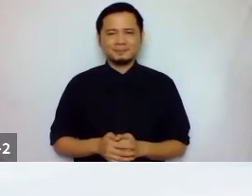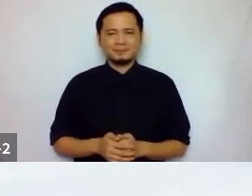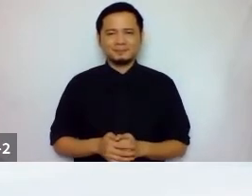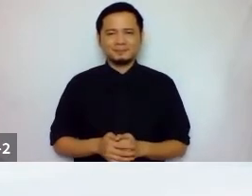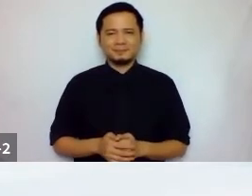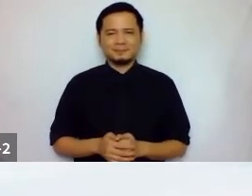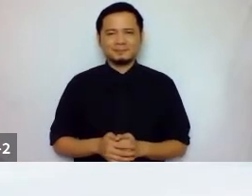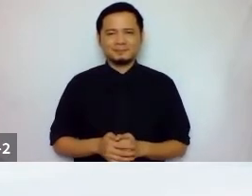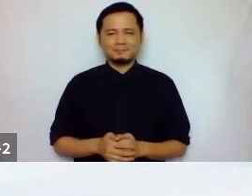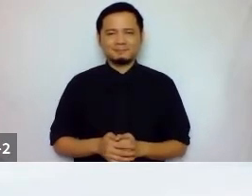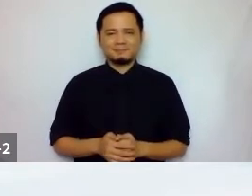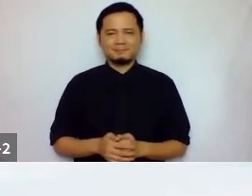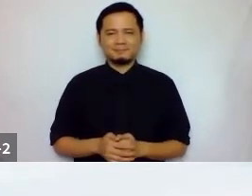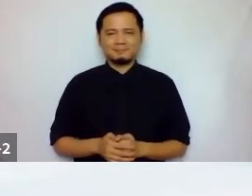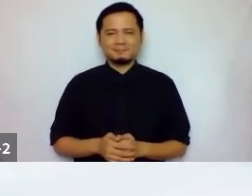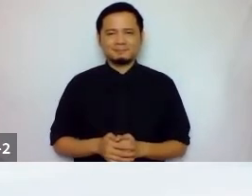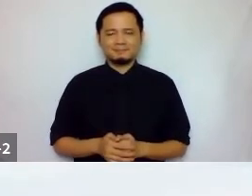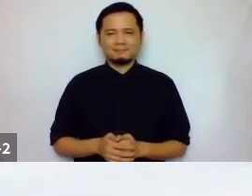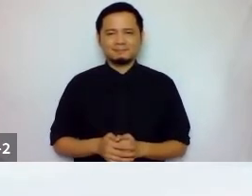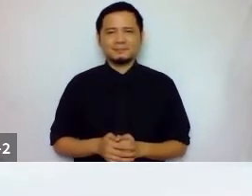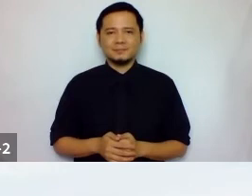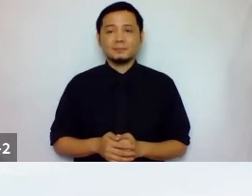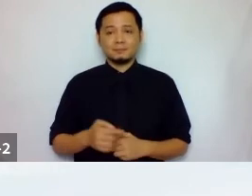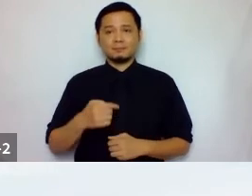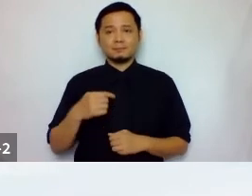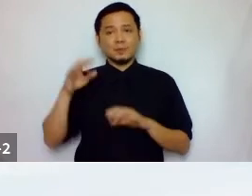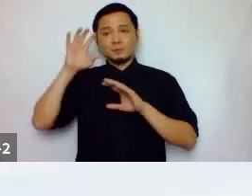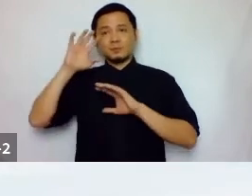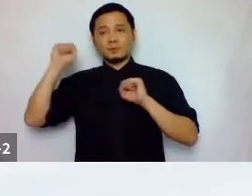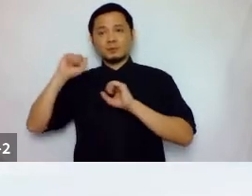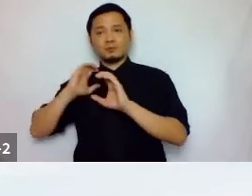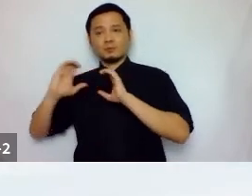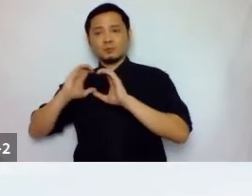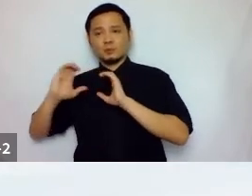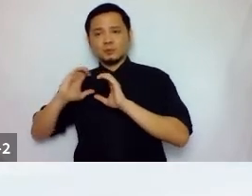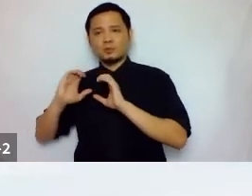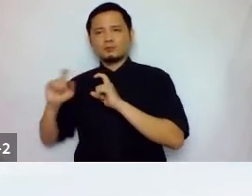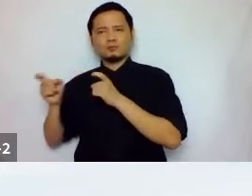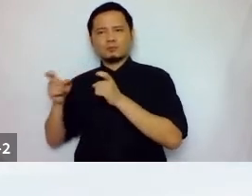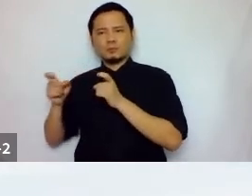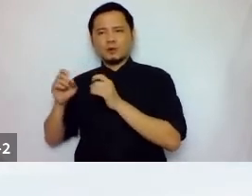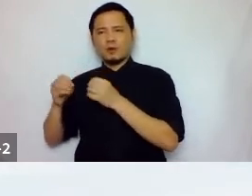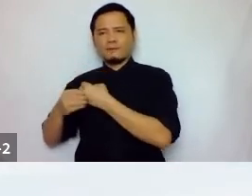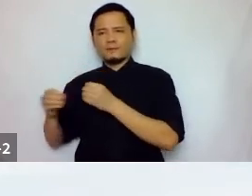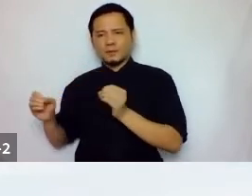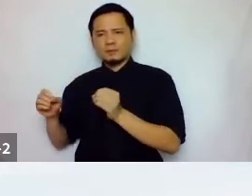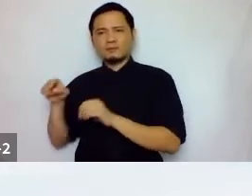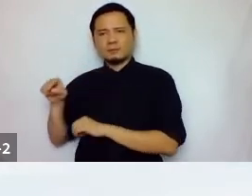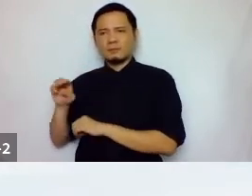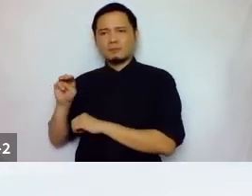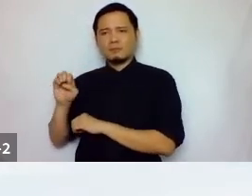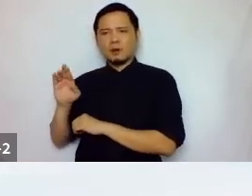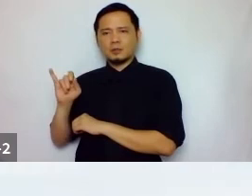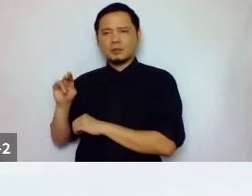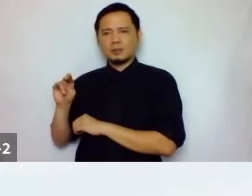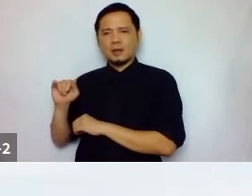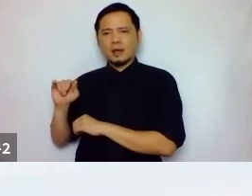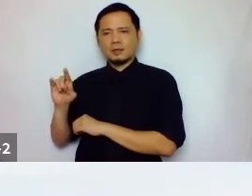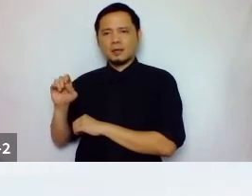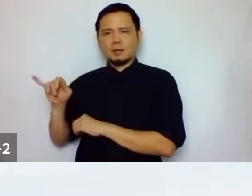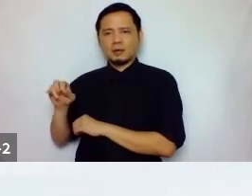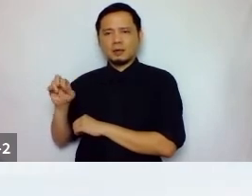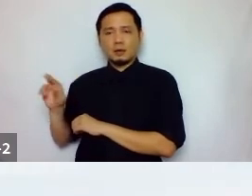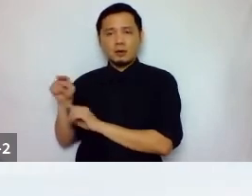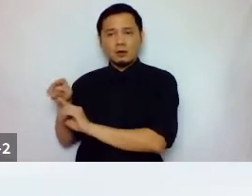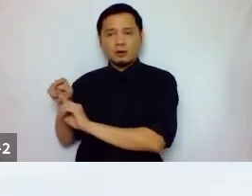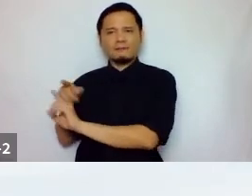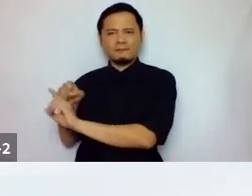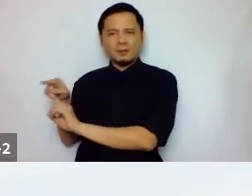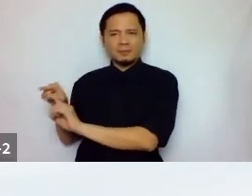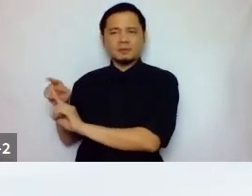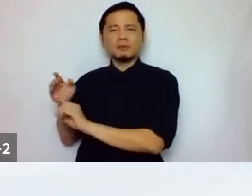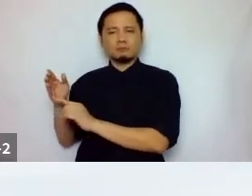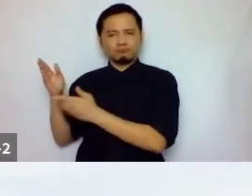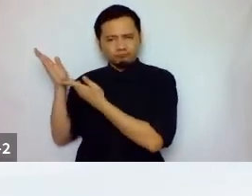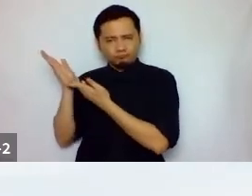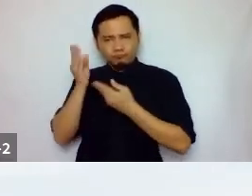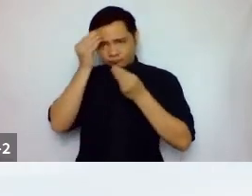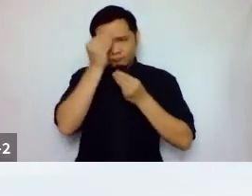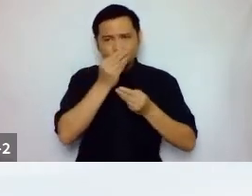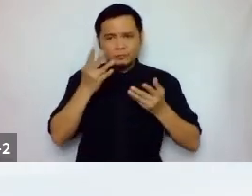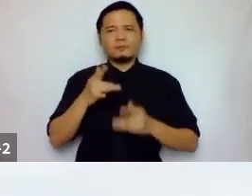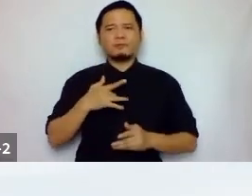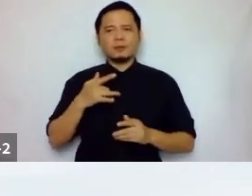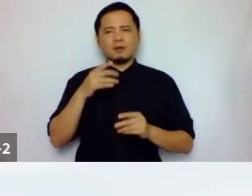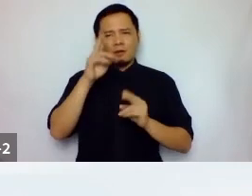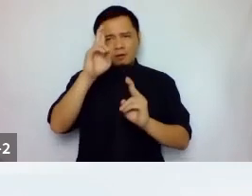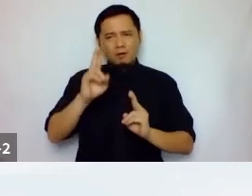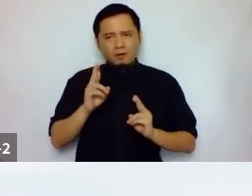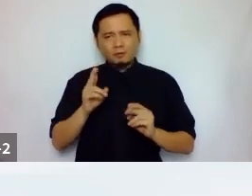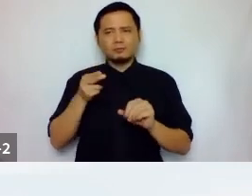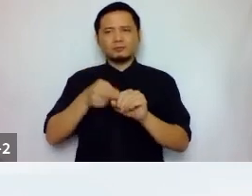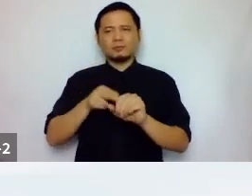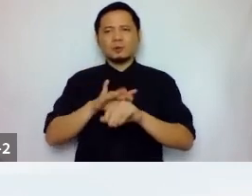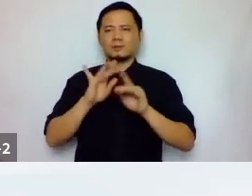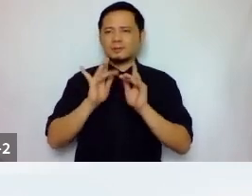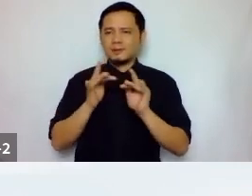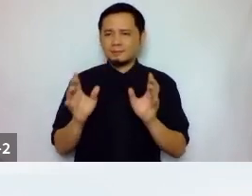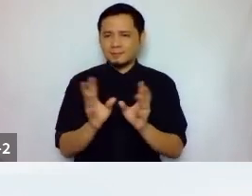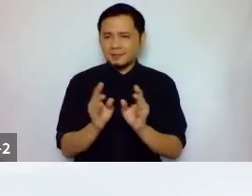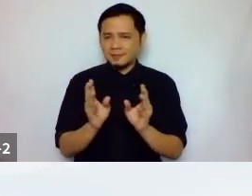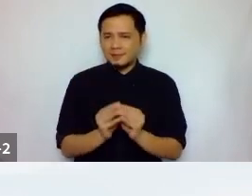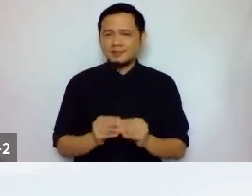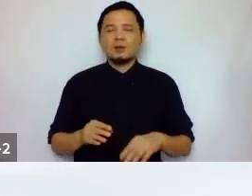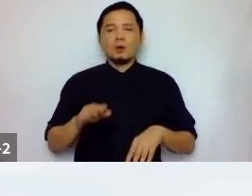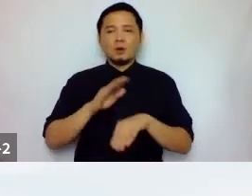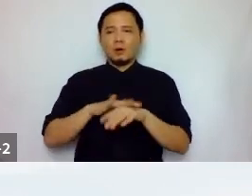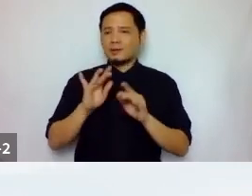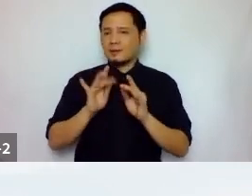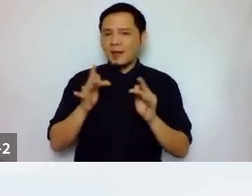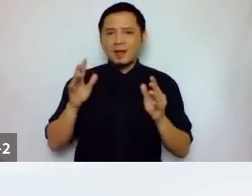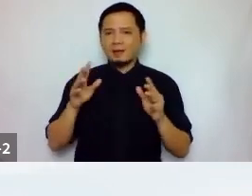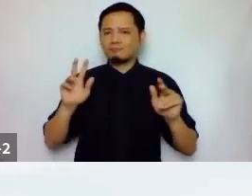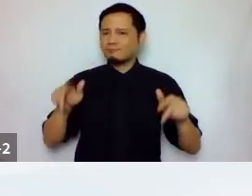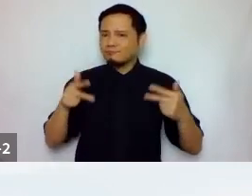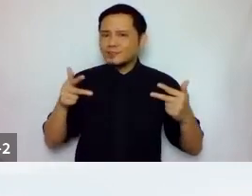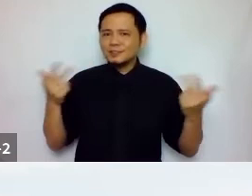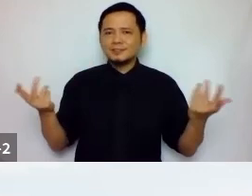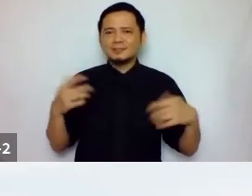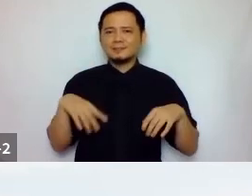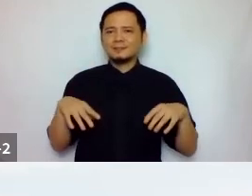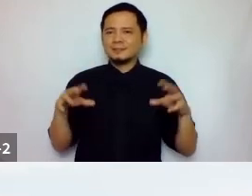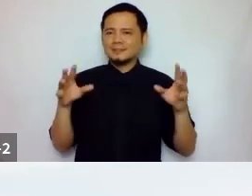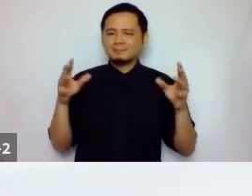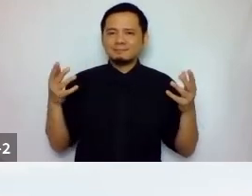On behalf of the Presidential Communications Operations Office under Secretary Martin Andanar and the Philippine Information Agency under my helm we are very honored to join this online forum, this online webinar, this online engagement of women.